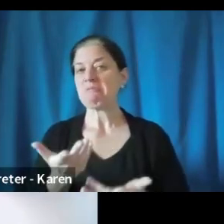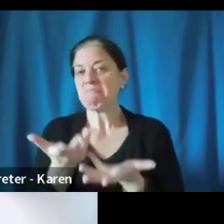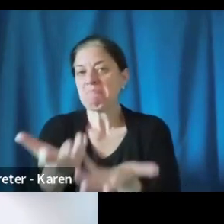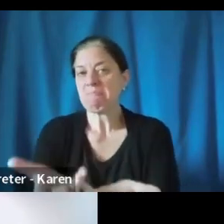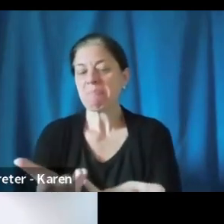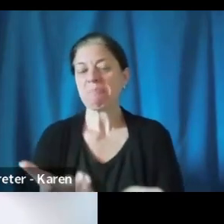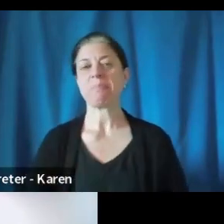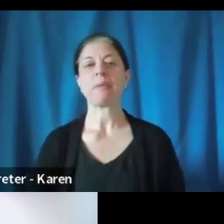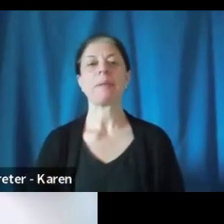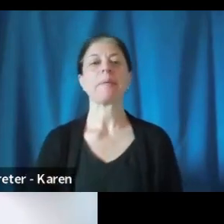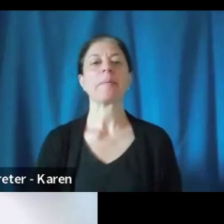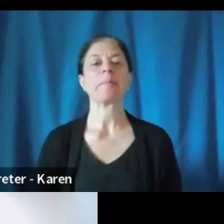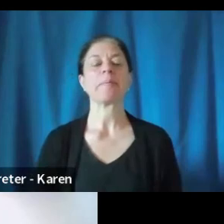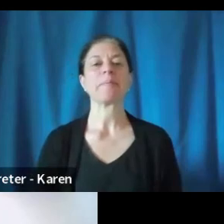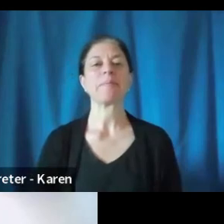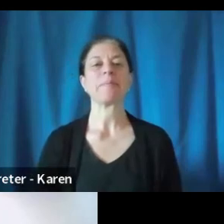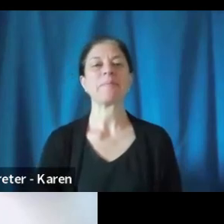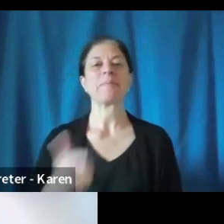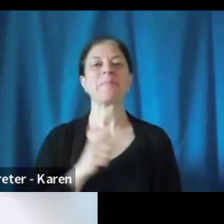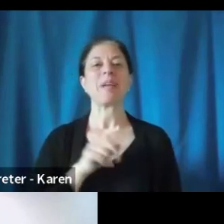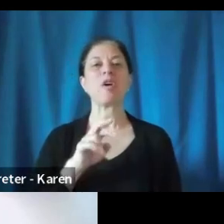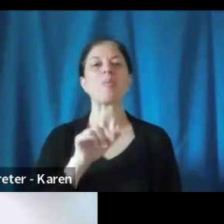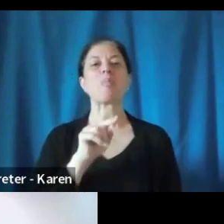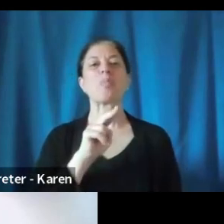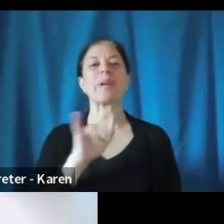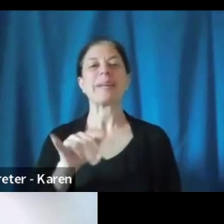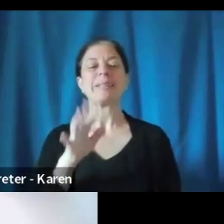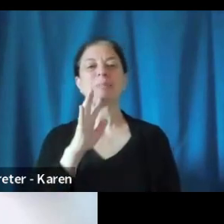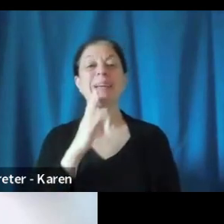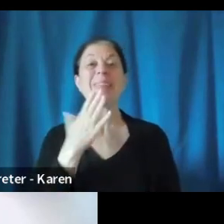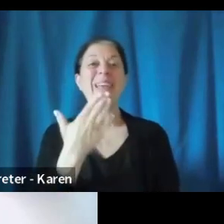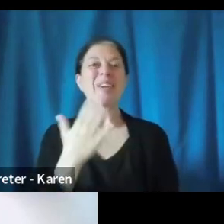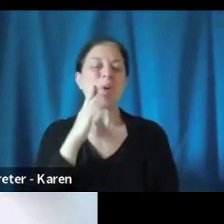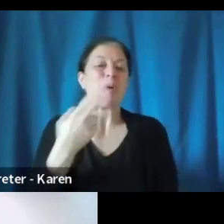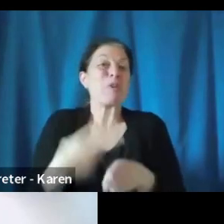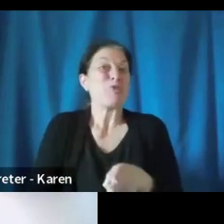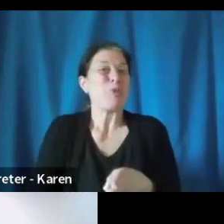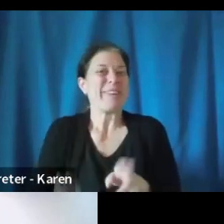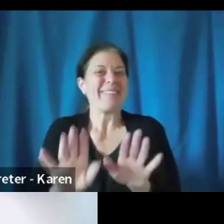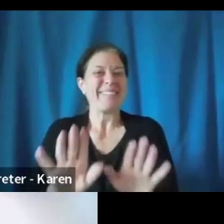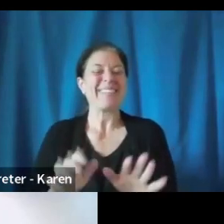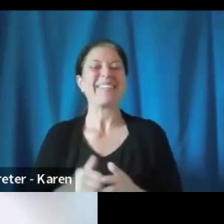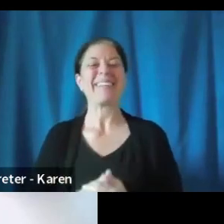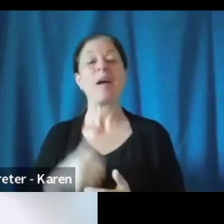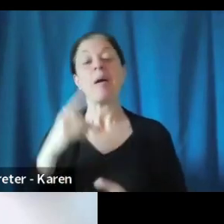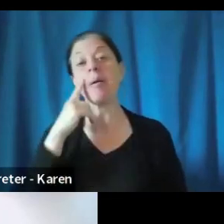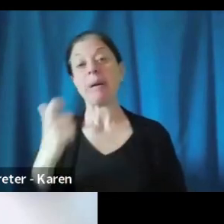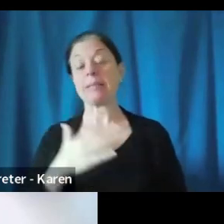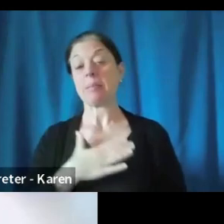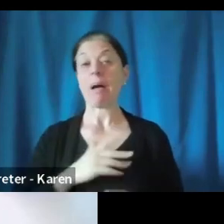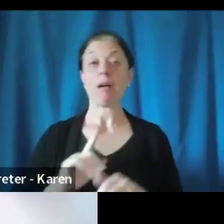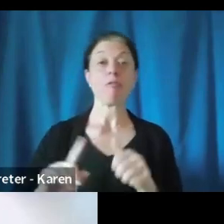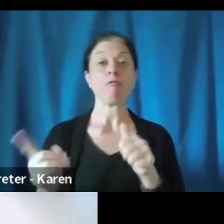already spoke tone this. Yeah, what kind of sentiments would you offer? Thank you. This is